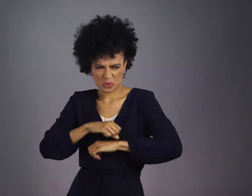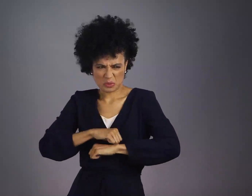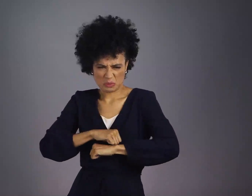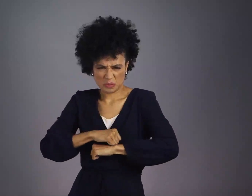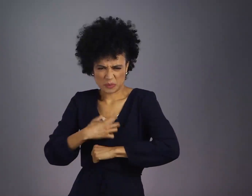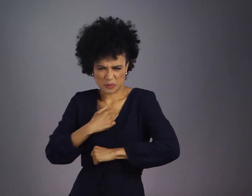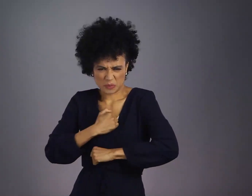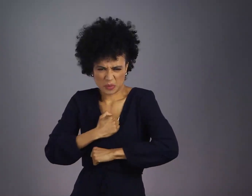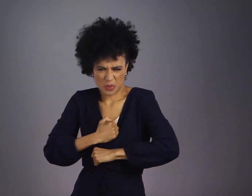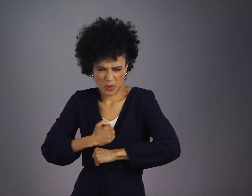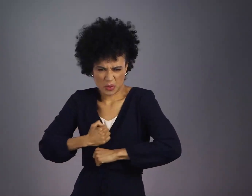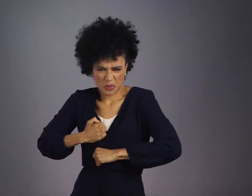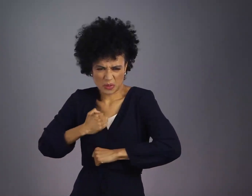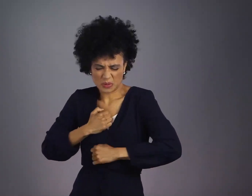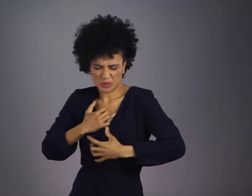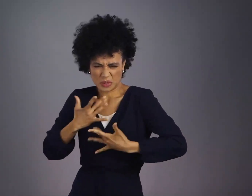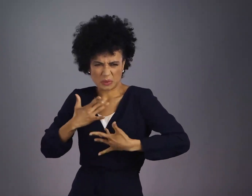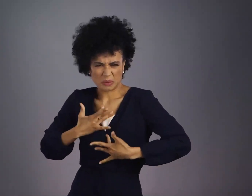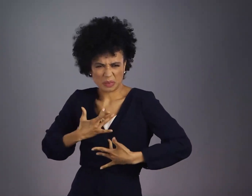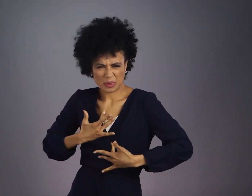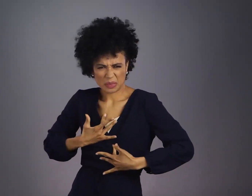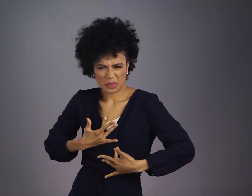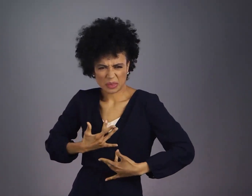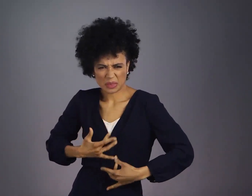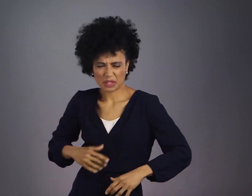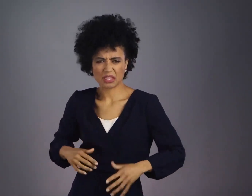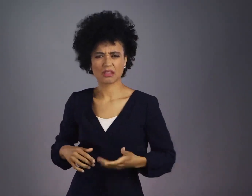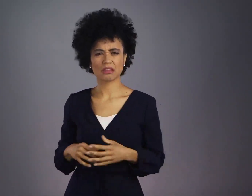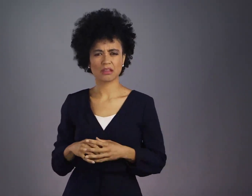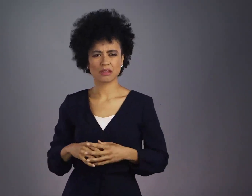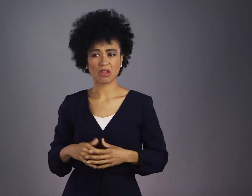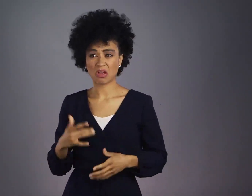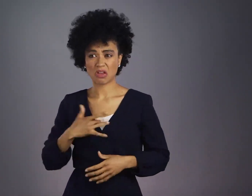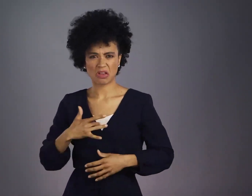depression and inferiority that settled down on our loved ones —